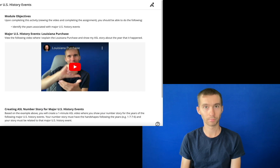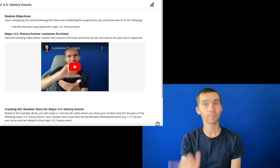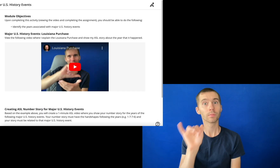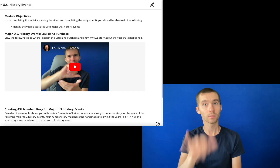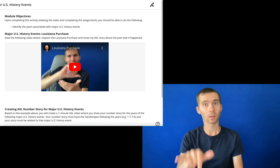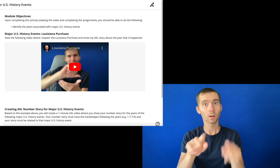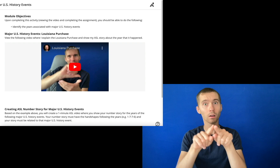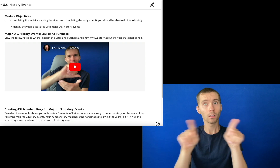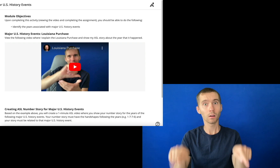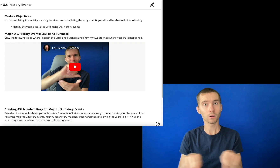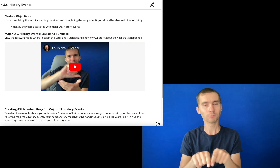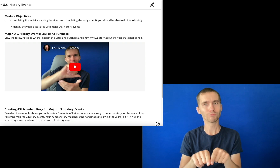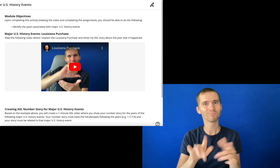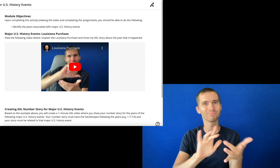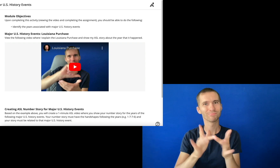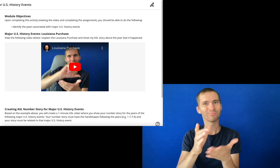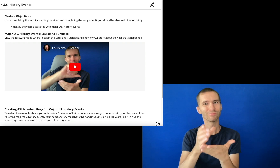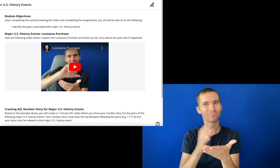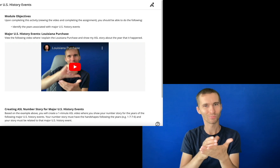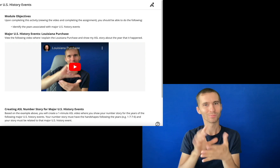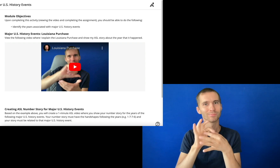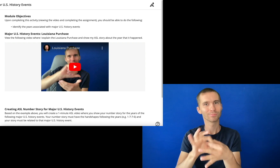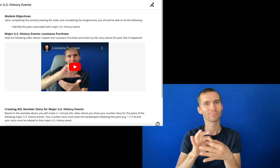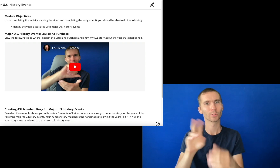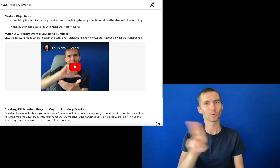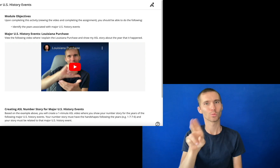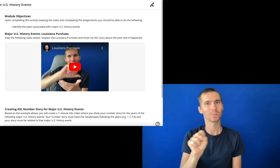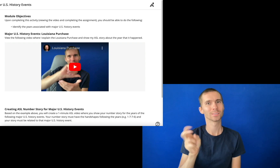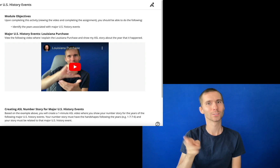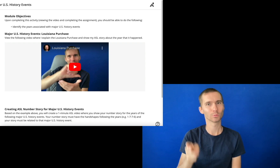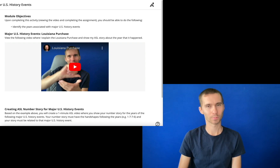What you're looking at is an online course on U.S. history.